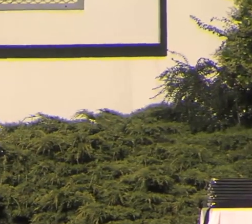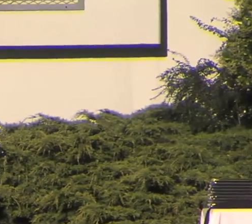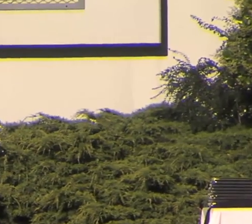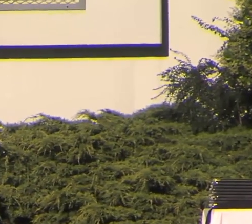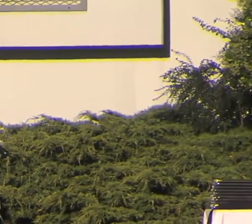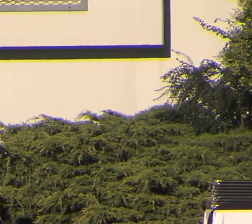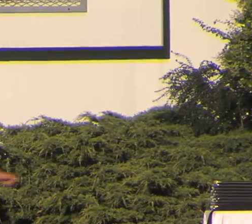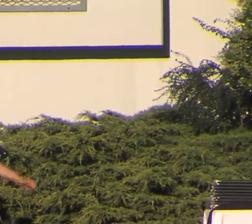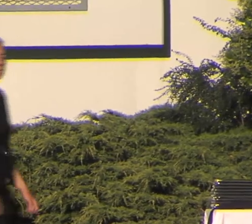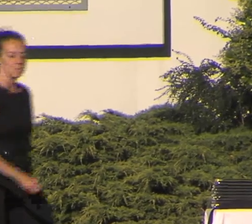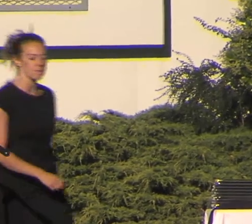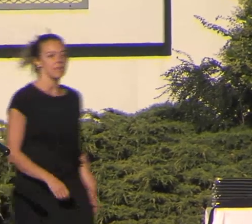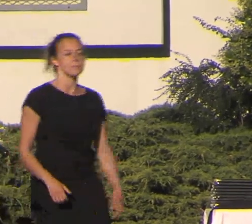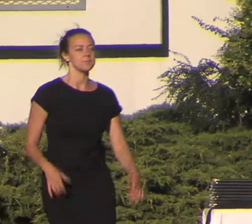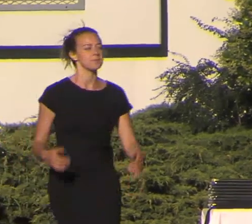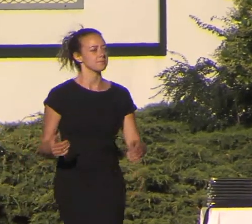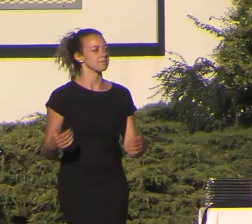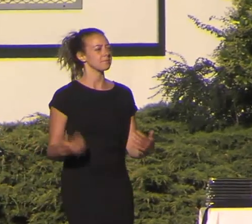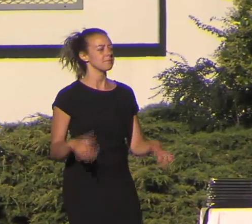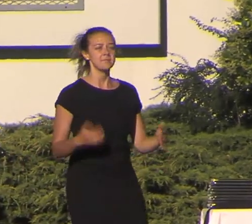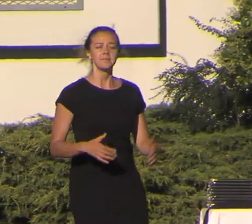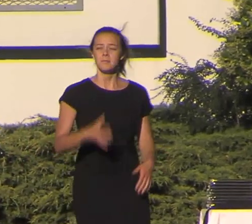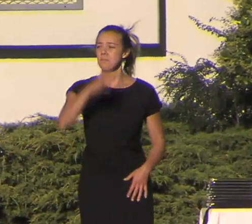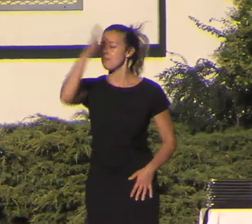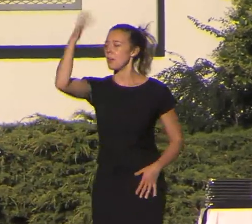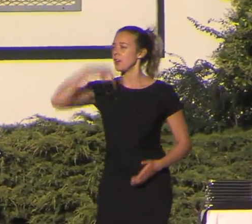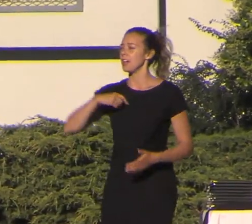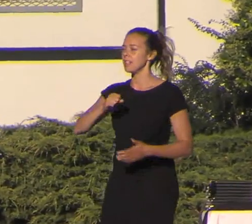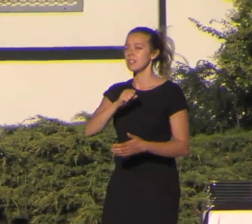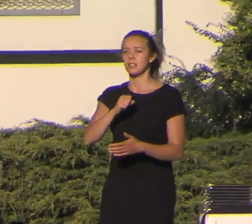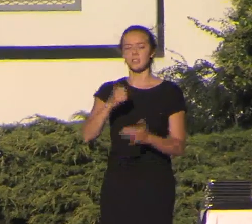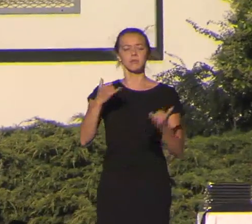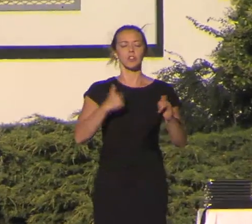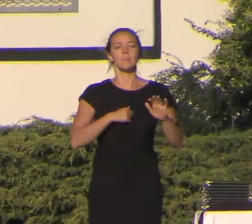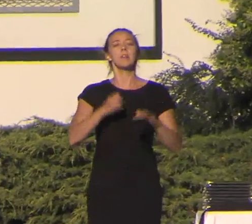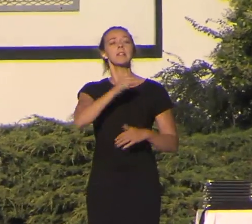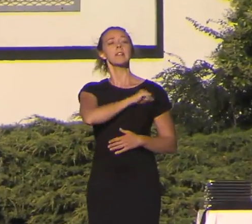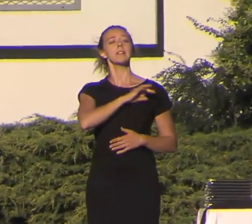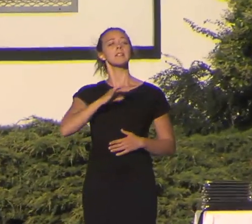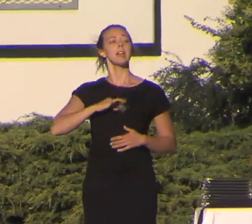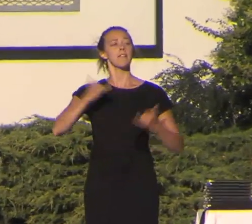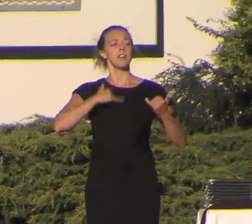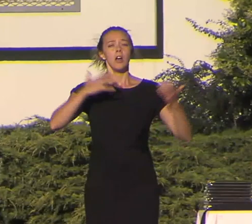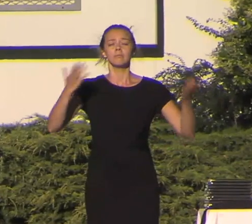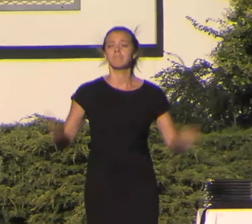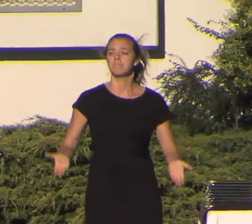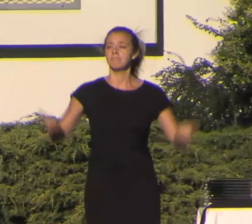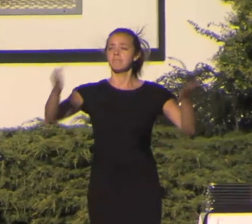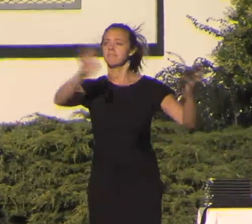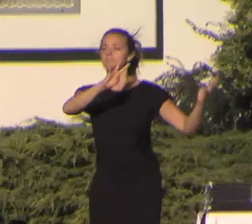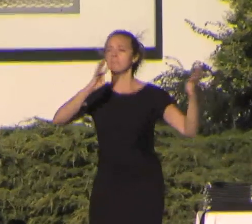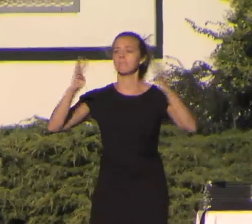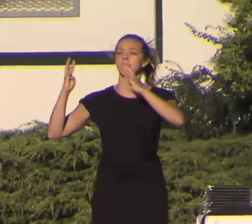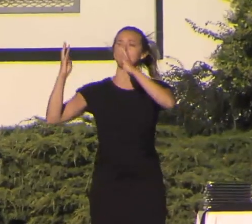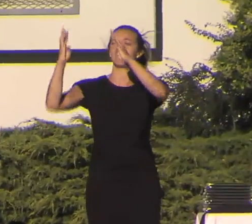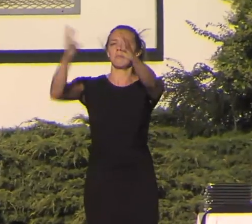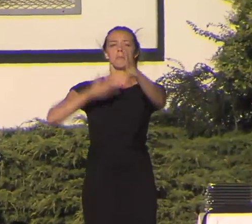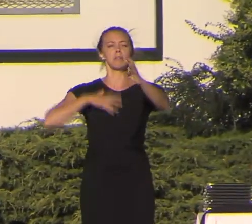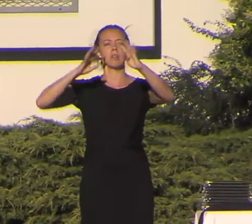Ballard staff. Please at this time rise and stand and move to the back to form the exit tunnel from the middle aisle towards the north west exits.